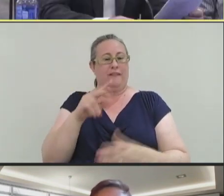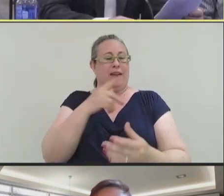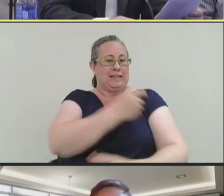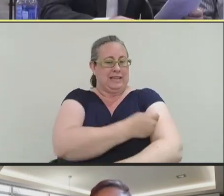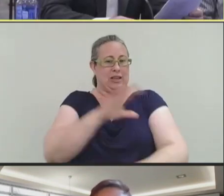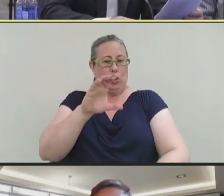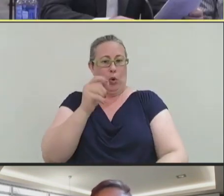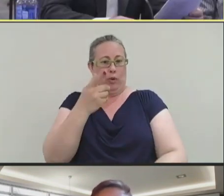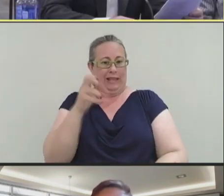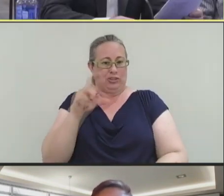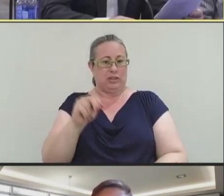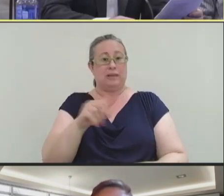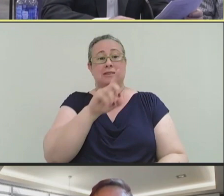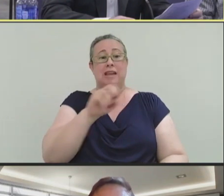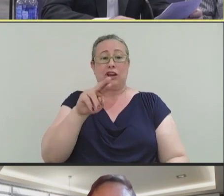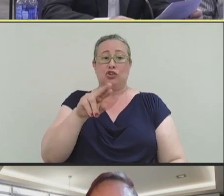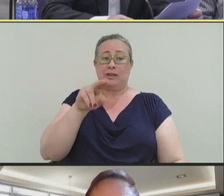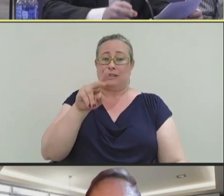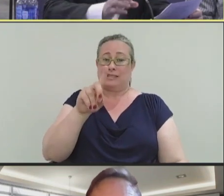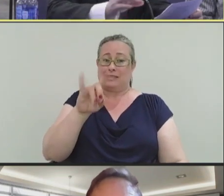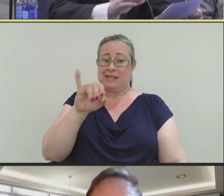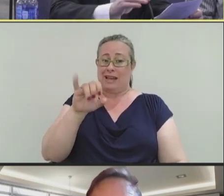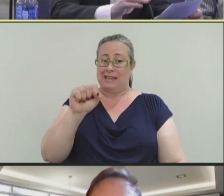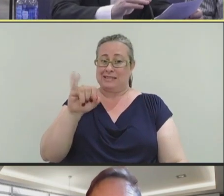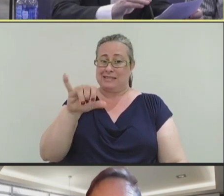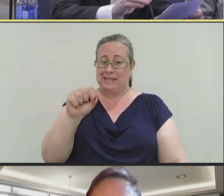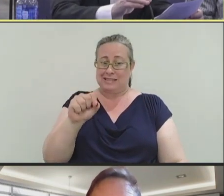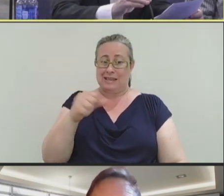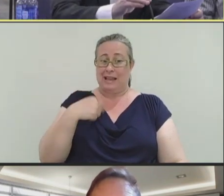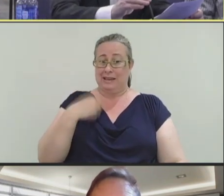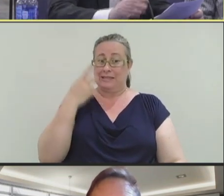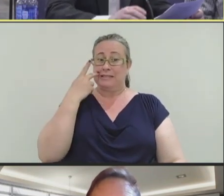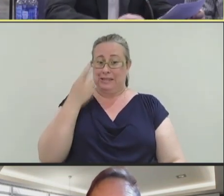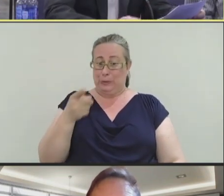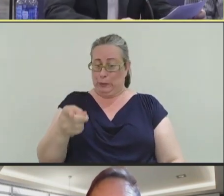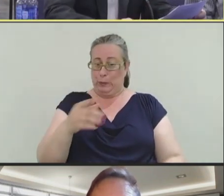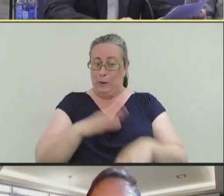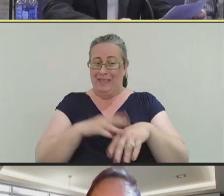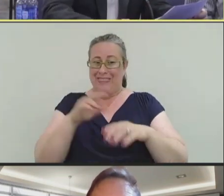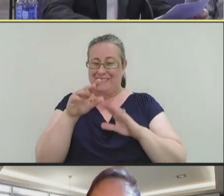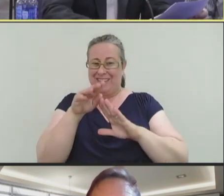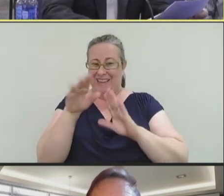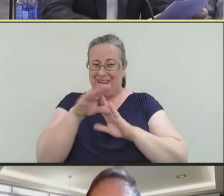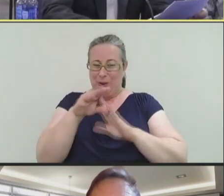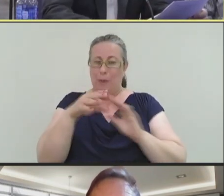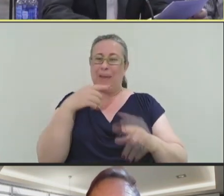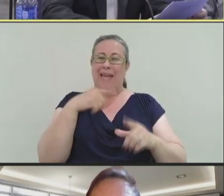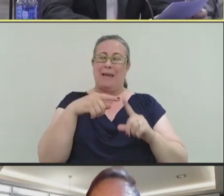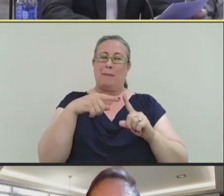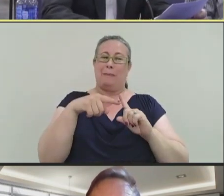Dr. Disis, I see you on video. Your slides are up. You have the floor.